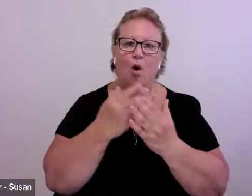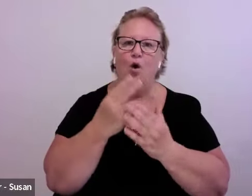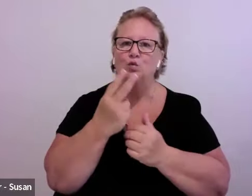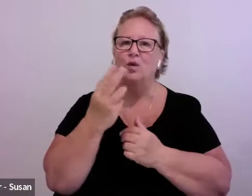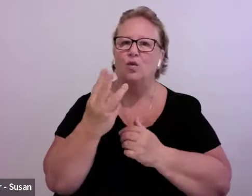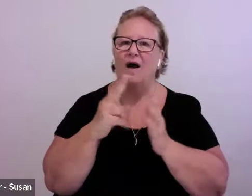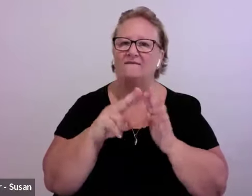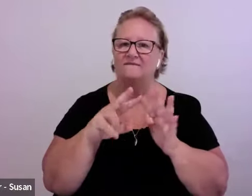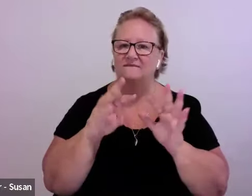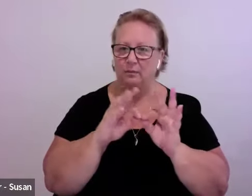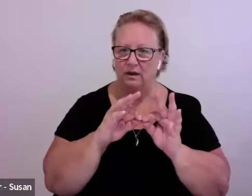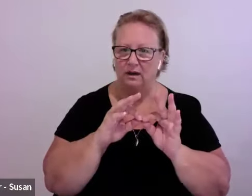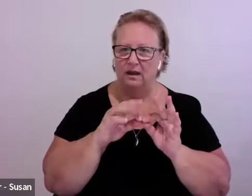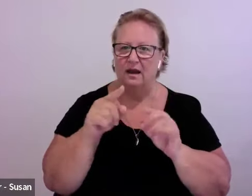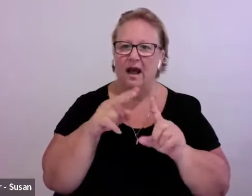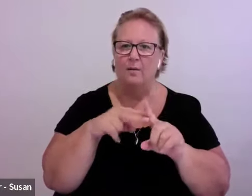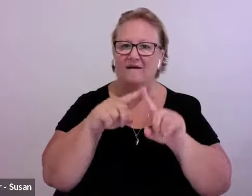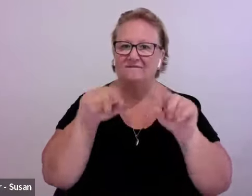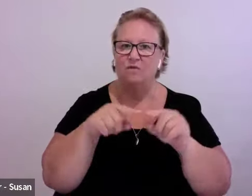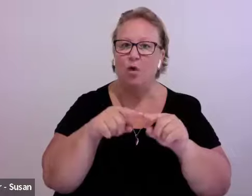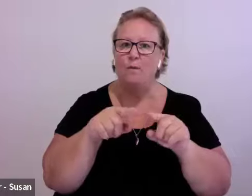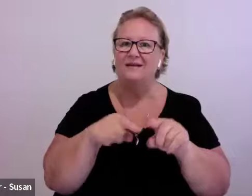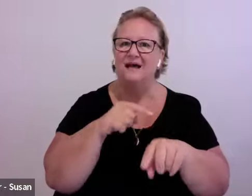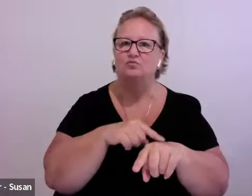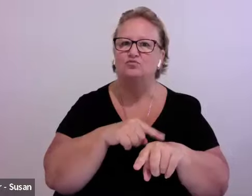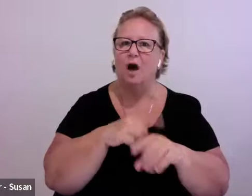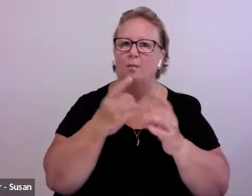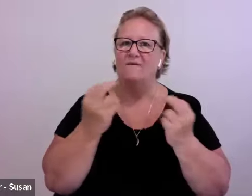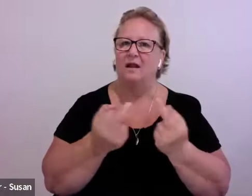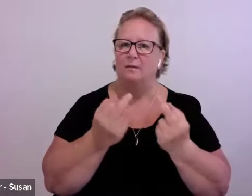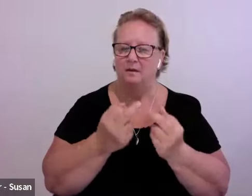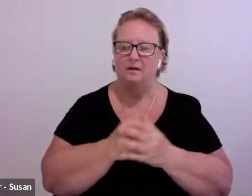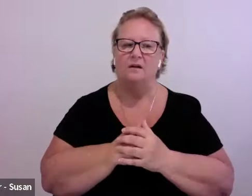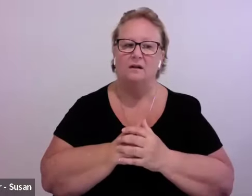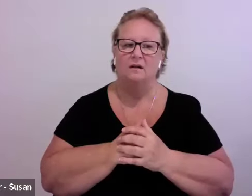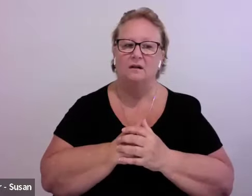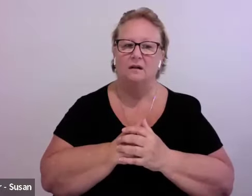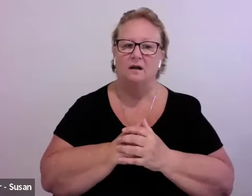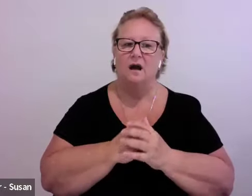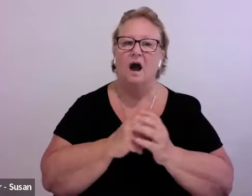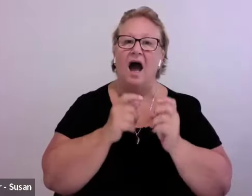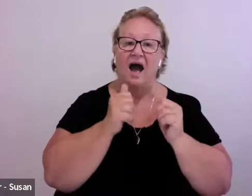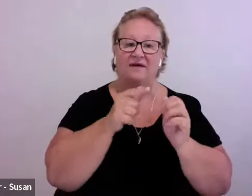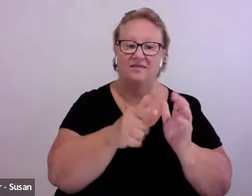round so everyone has an idea of what happens and when. The guidelines were relessed on the 23rd of February and the